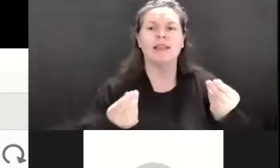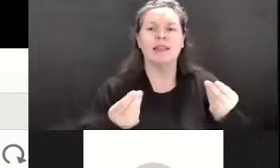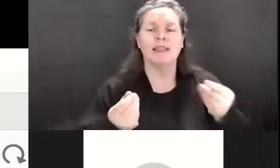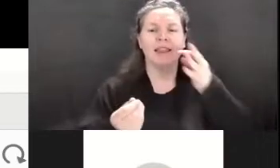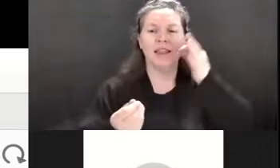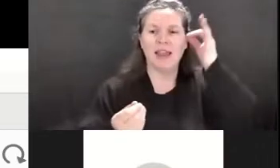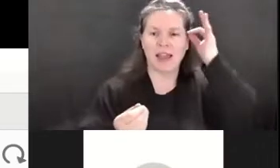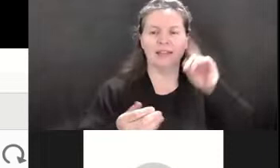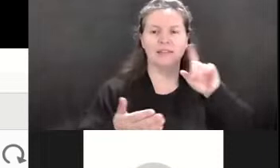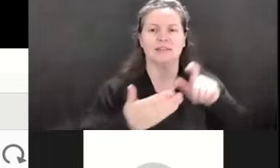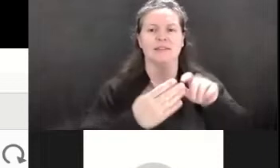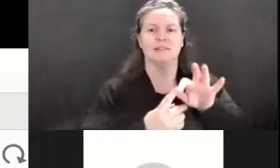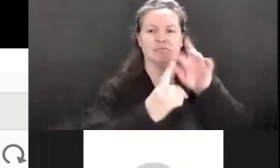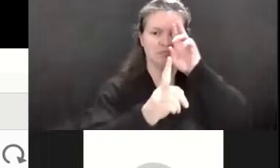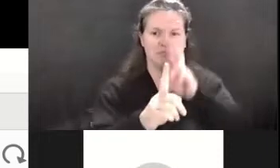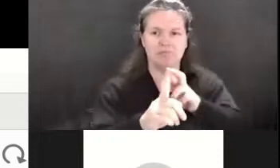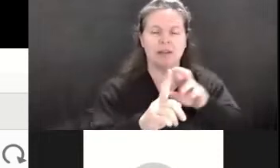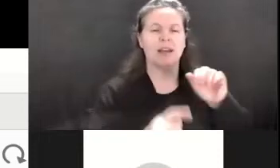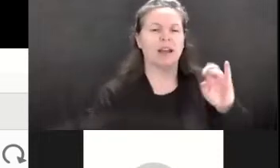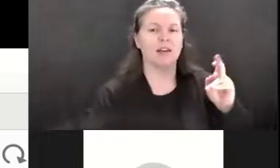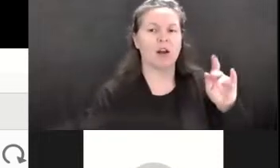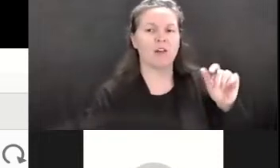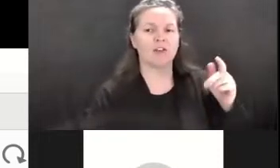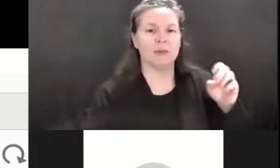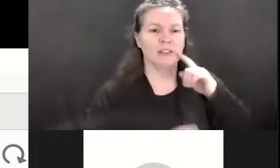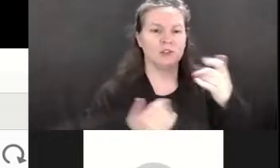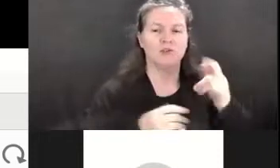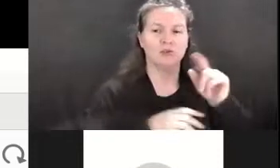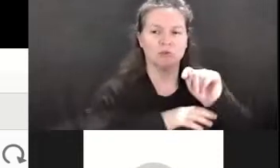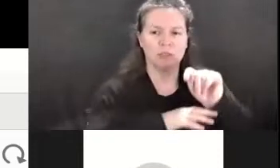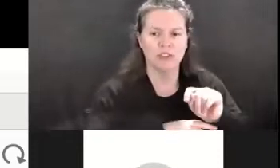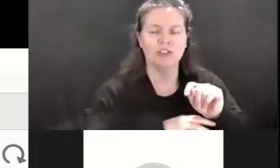So I'm in West Olympia, the traditional lands of the Coast Salish people,